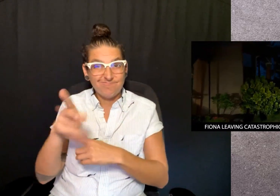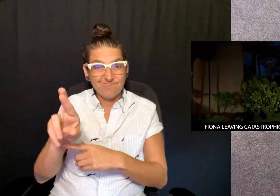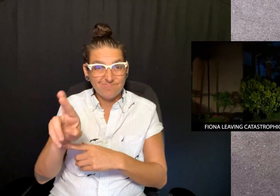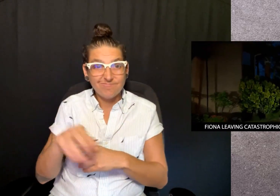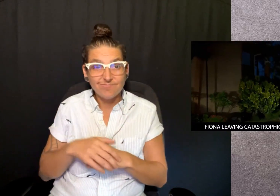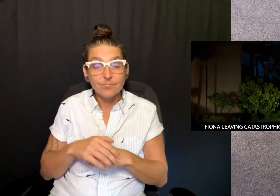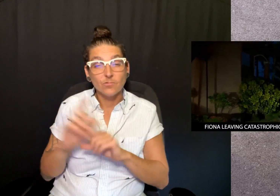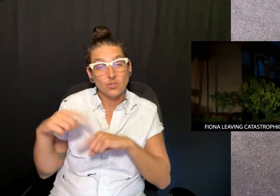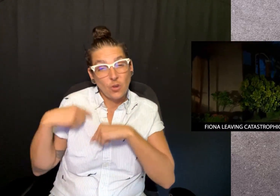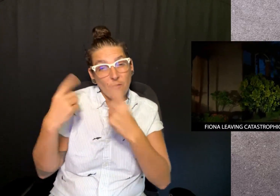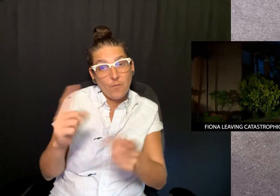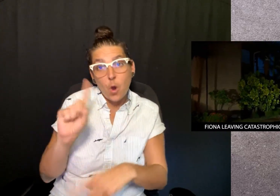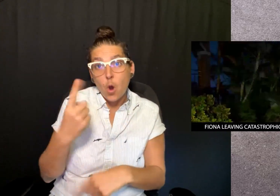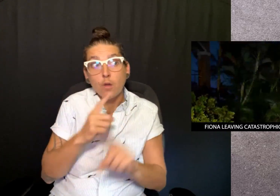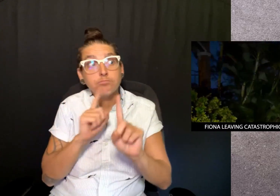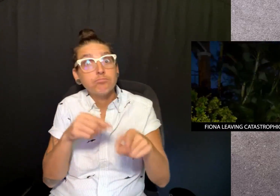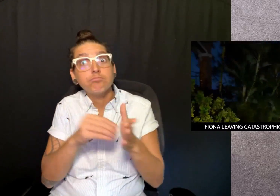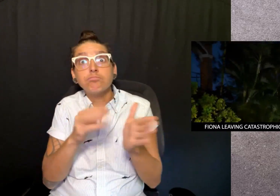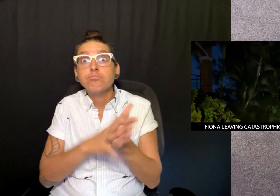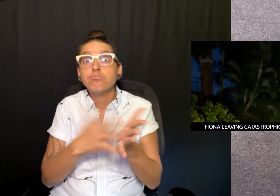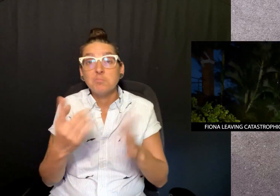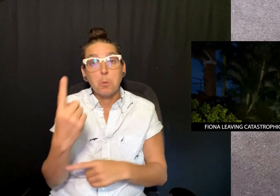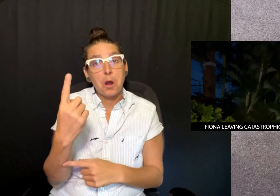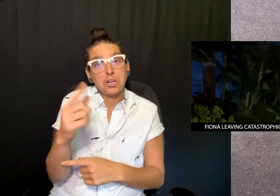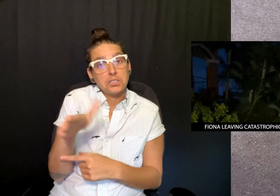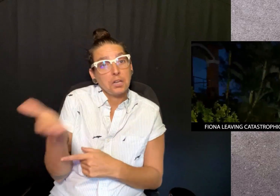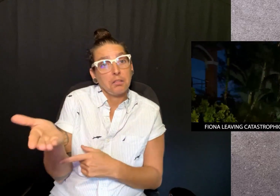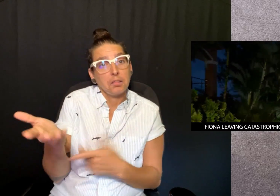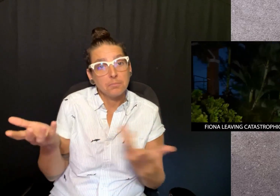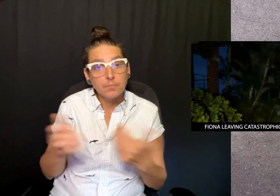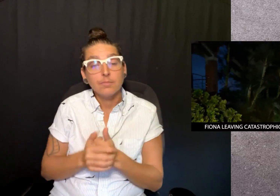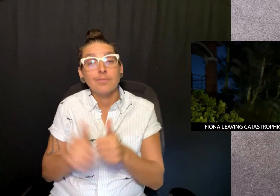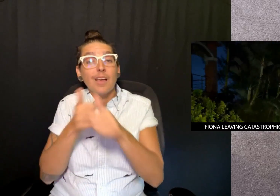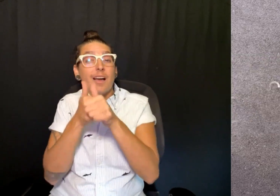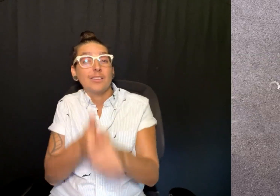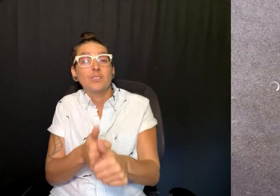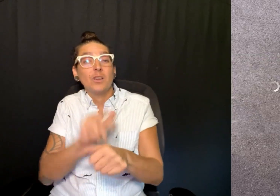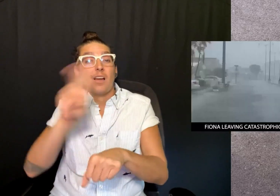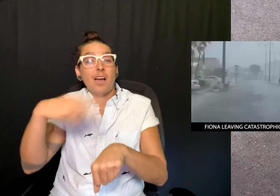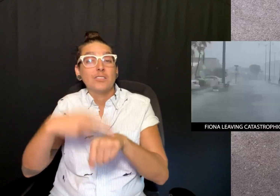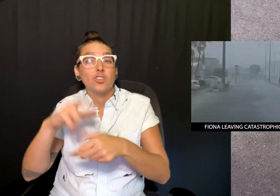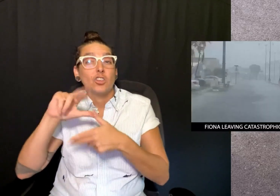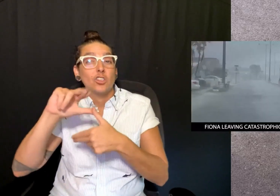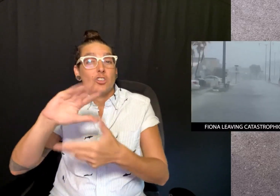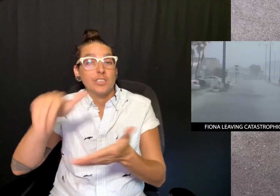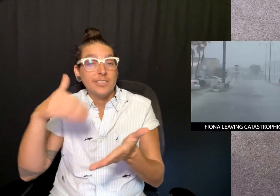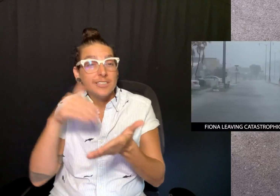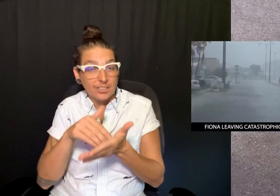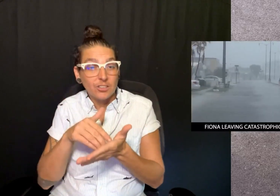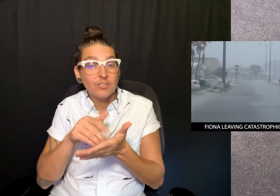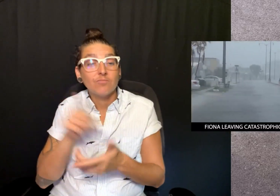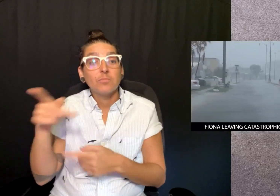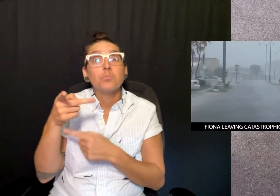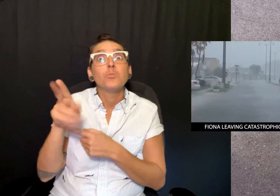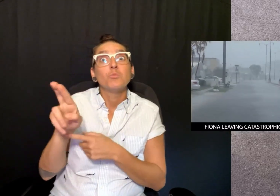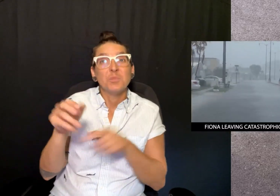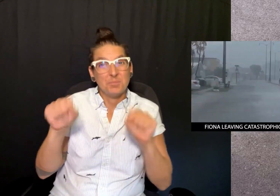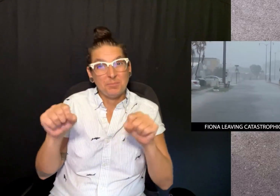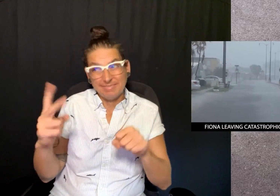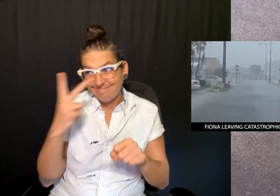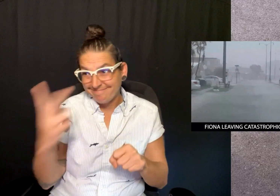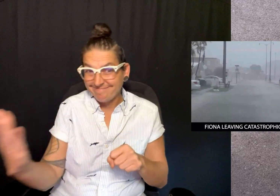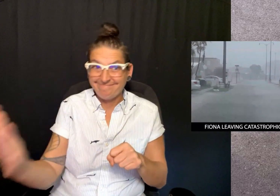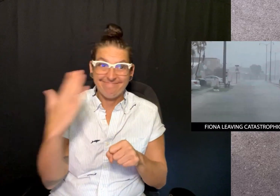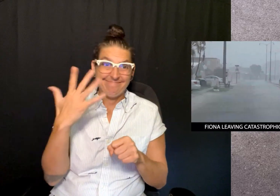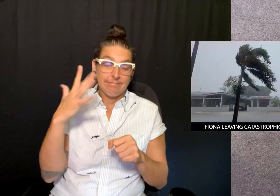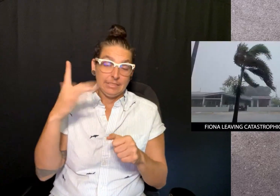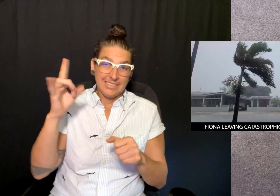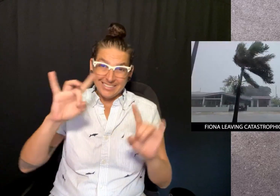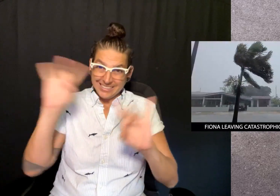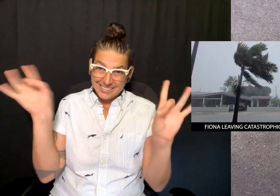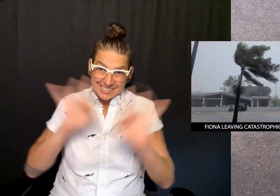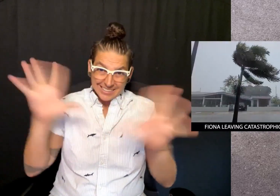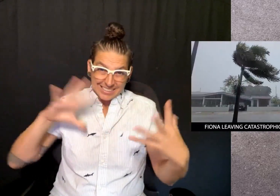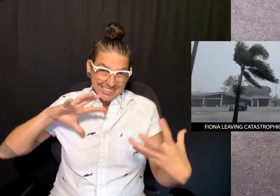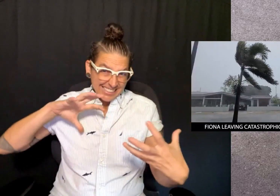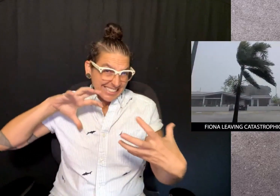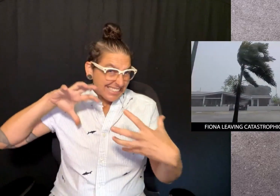rain on Puerto Rico so far there has been one reported death according to the national